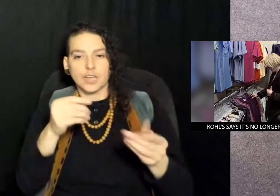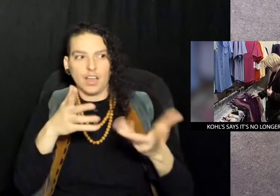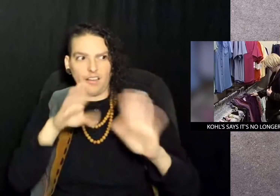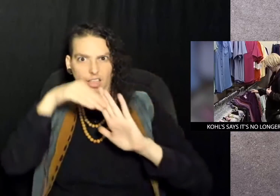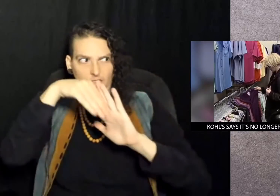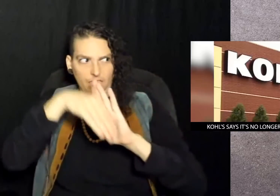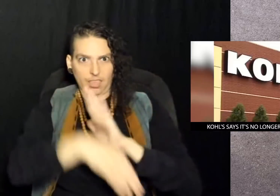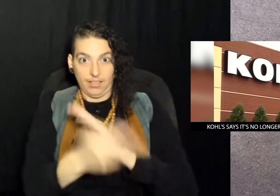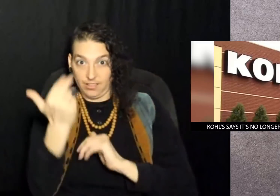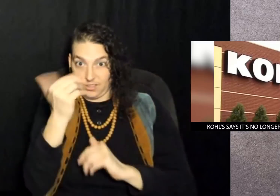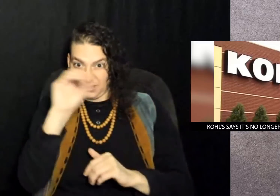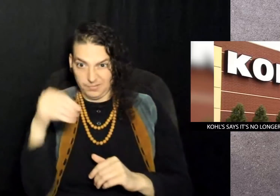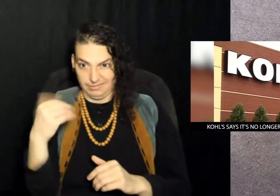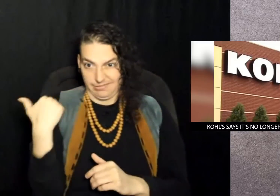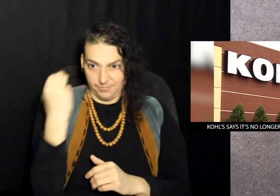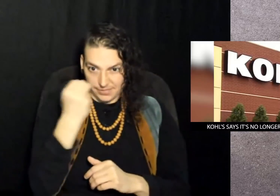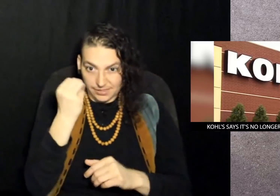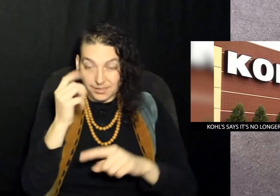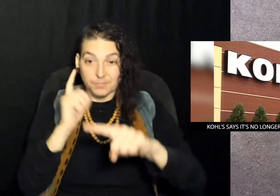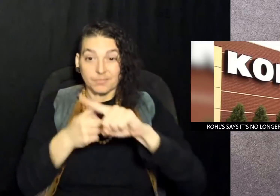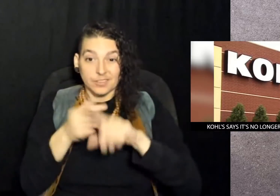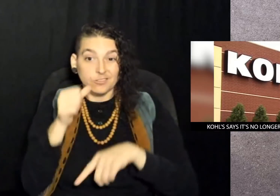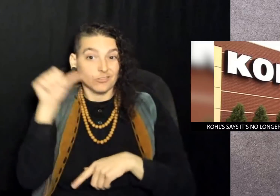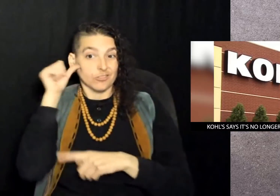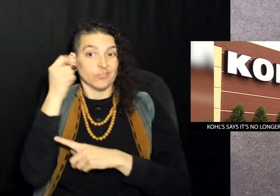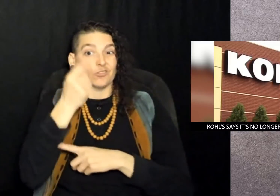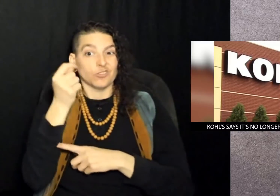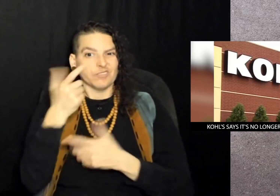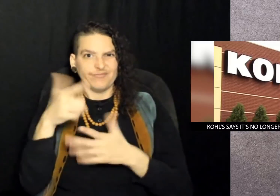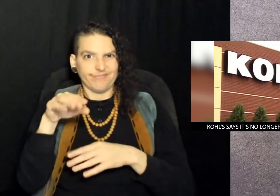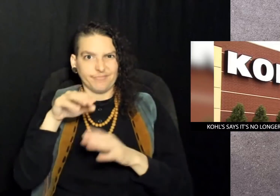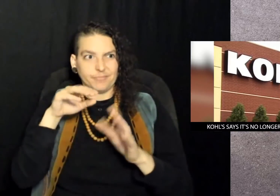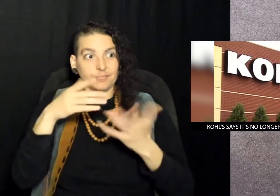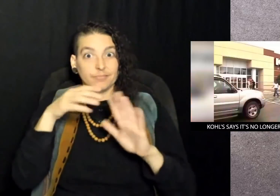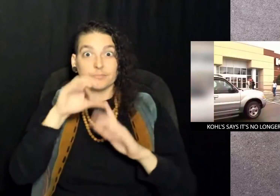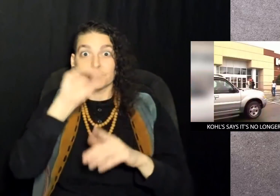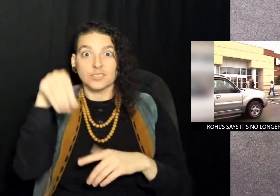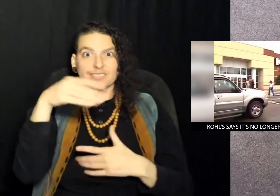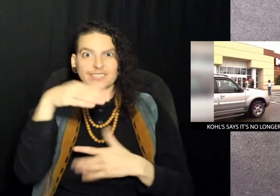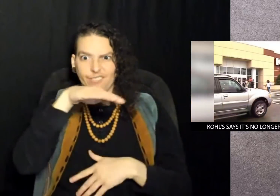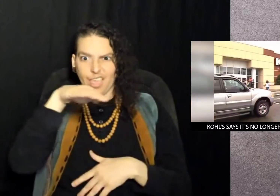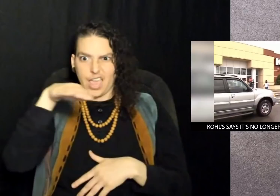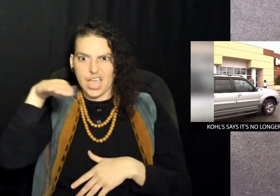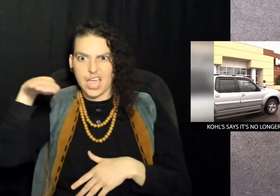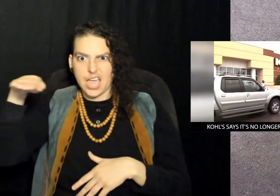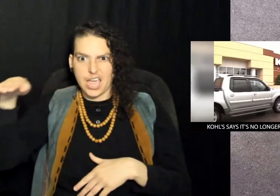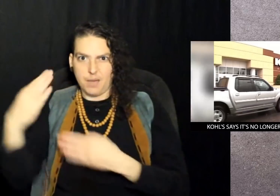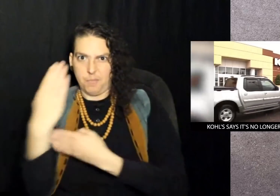and were flat in Tuesday morning trading